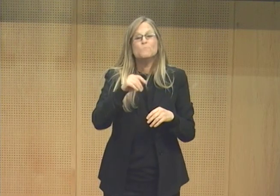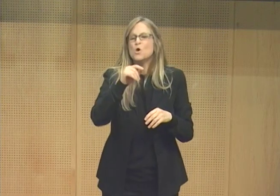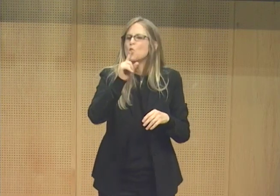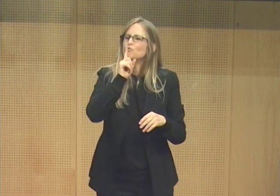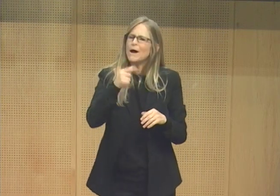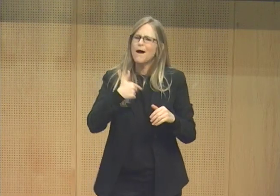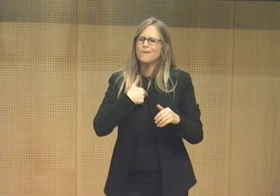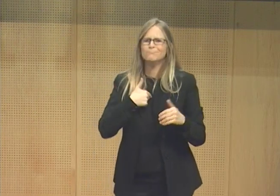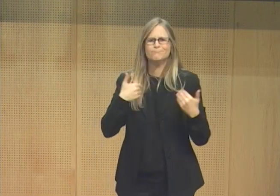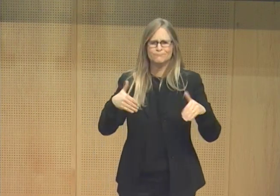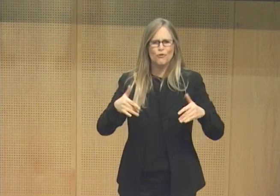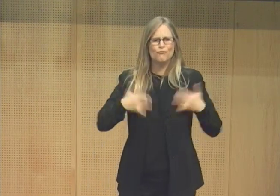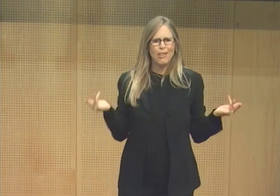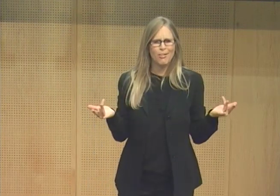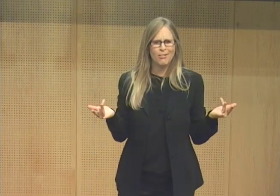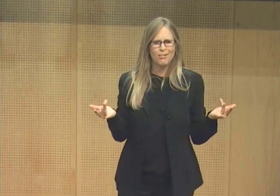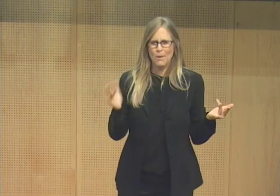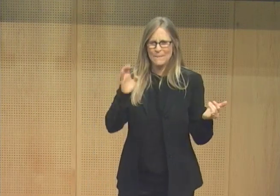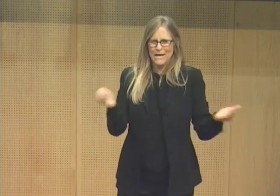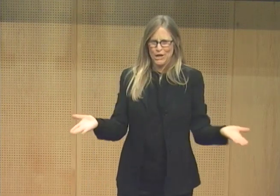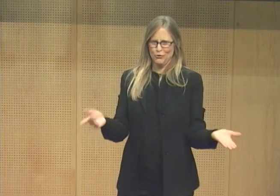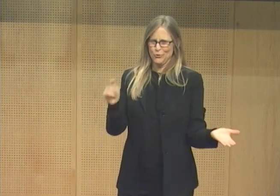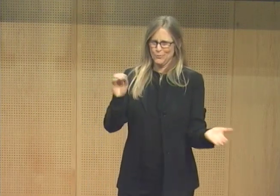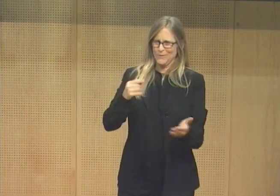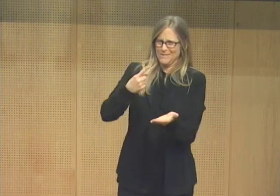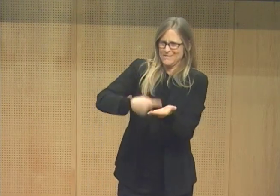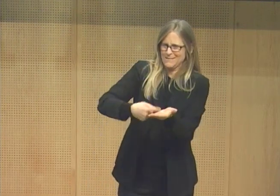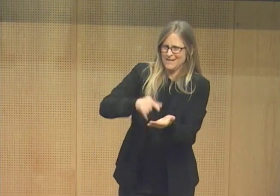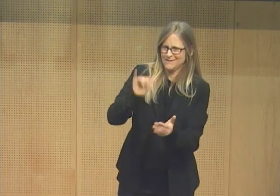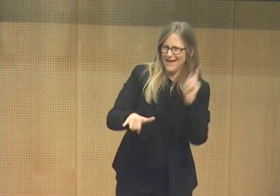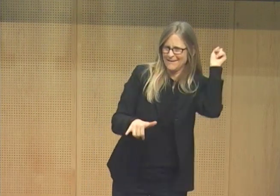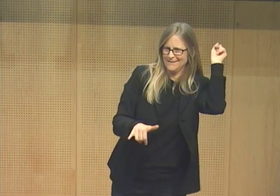I'm thrilled to be here to be able to talk to you about my dissertation work.